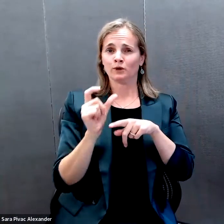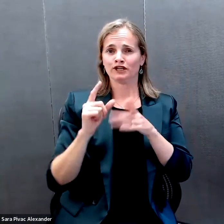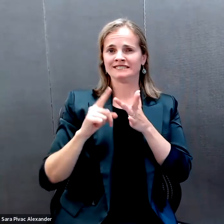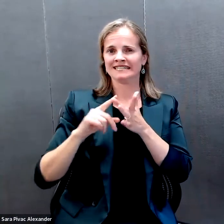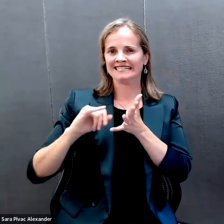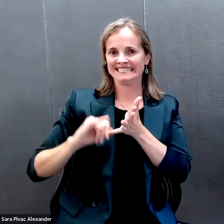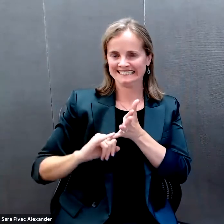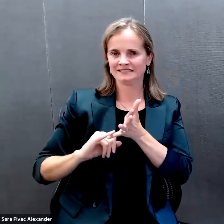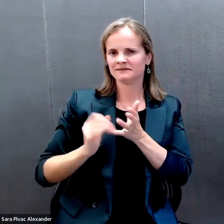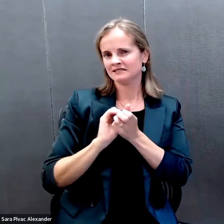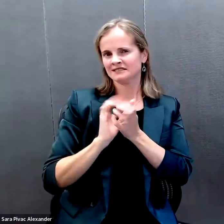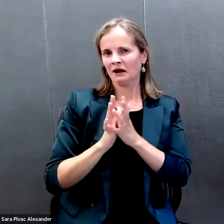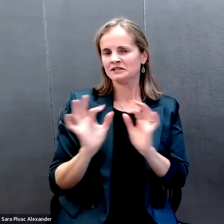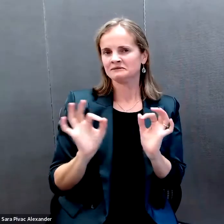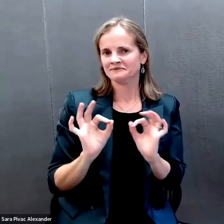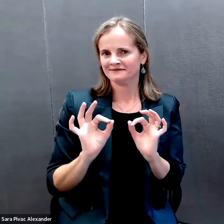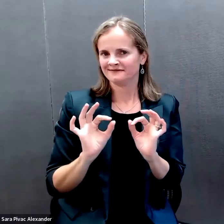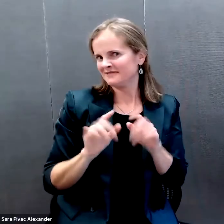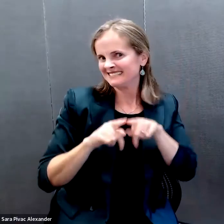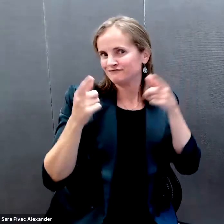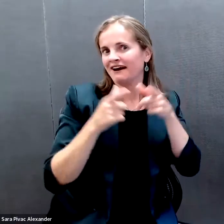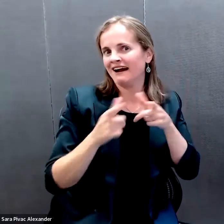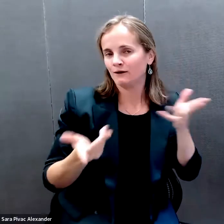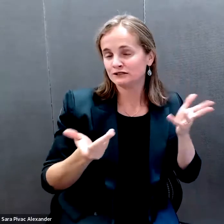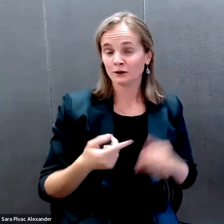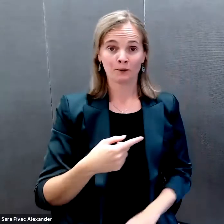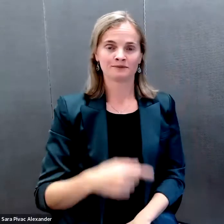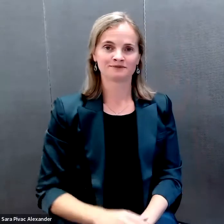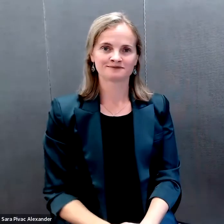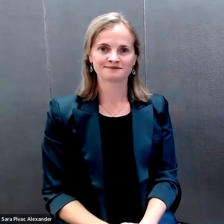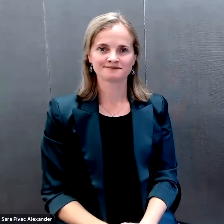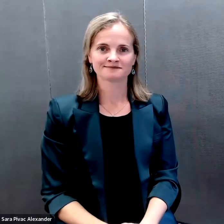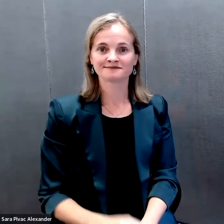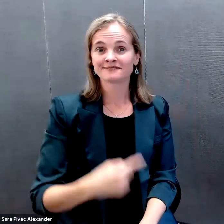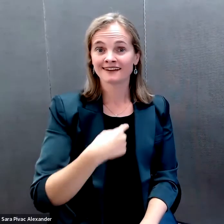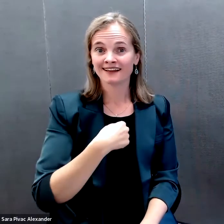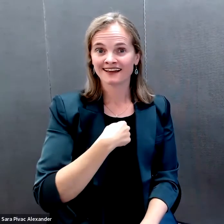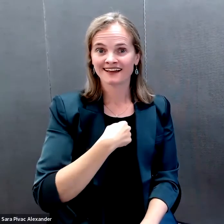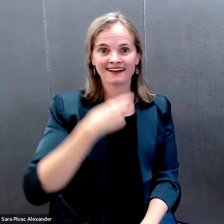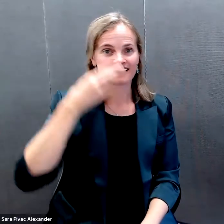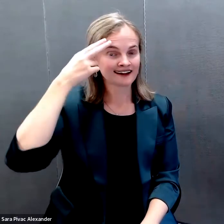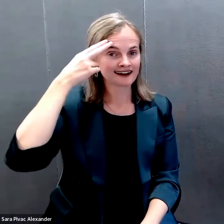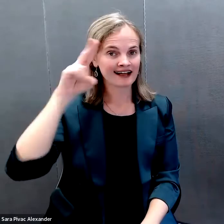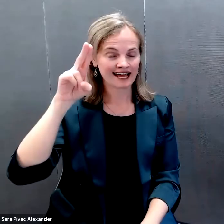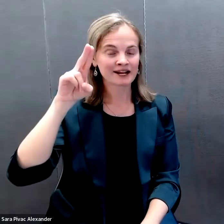in English we use the word is in a sentence like this but not in NZSL it works differently so my name